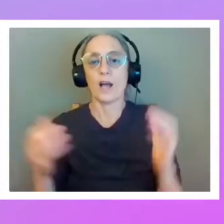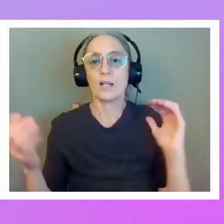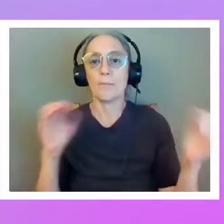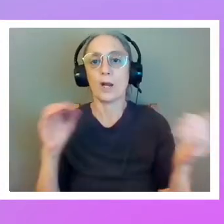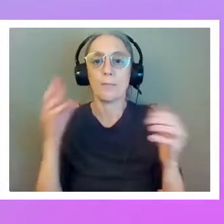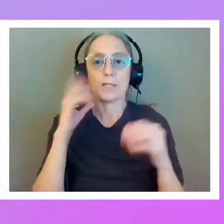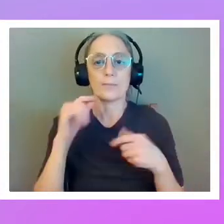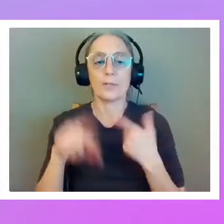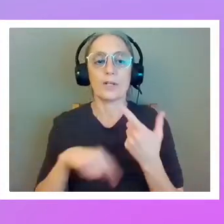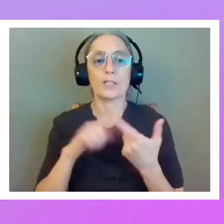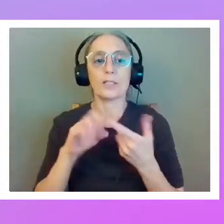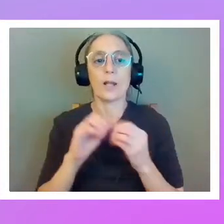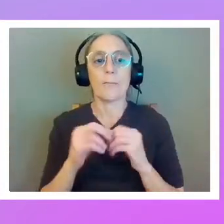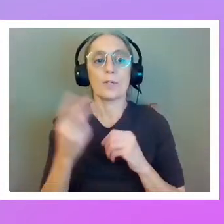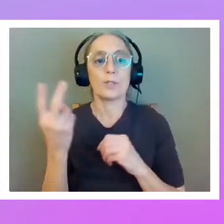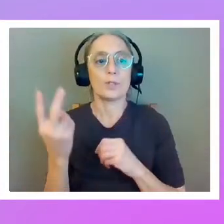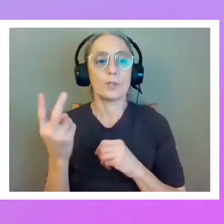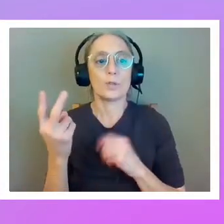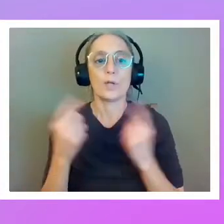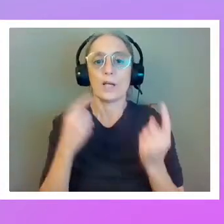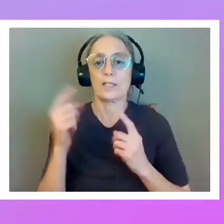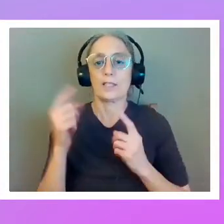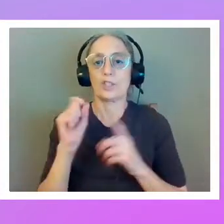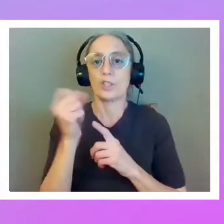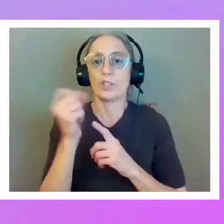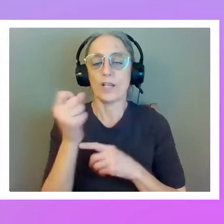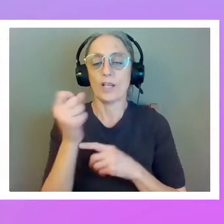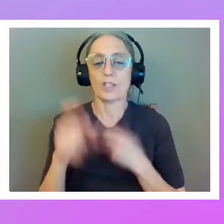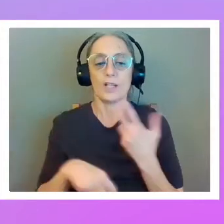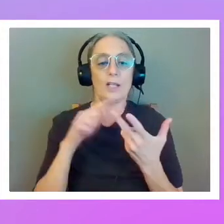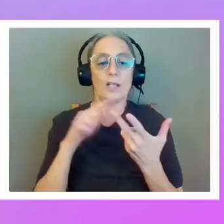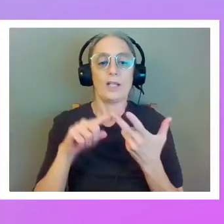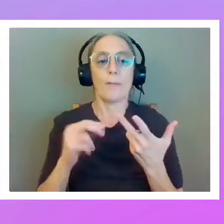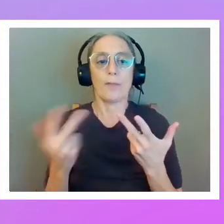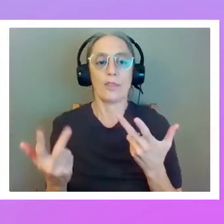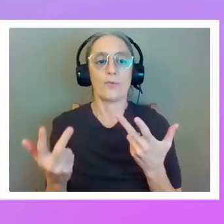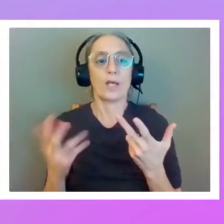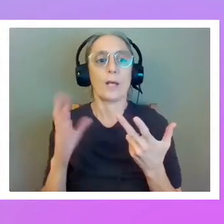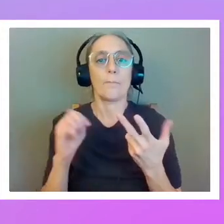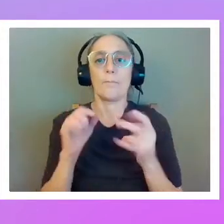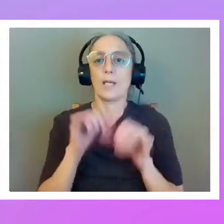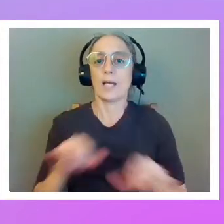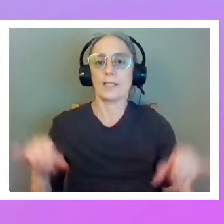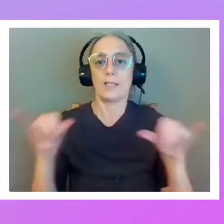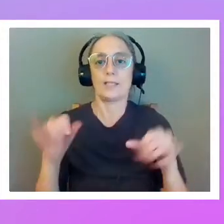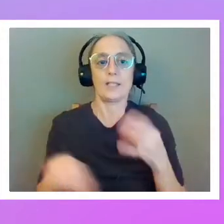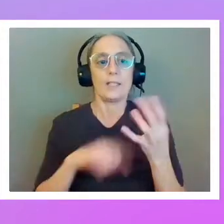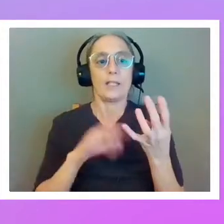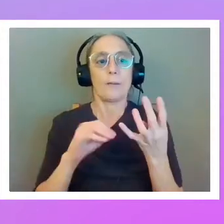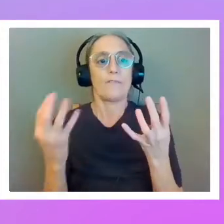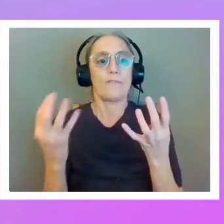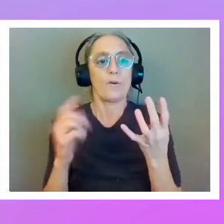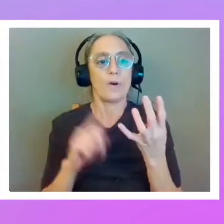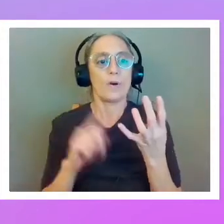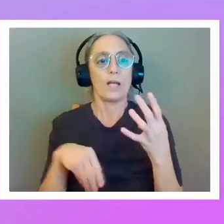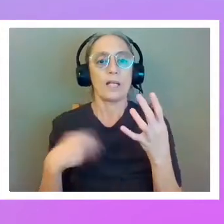Number two, consider situation. Number three, be consistent. Number four, give control.